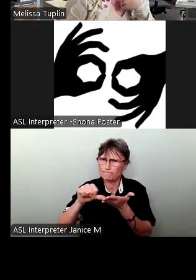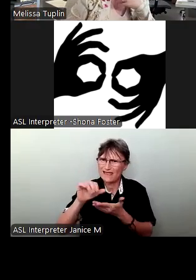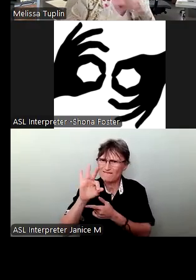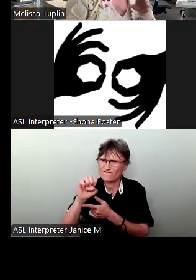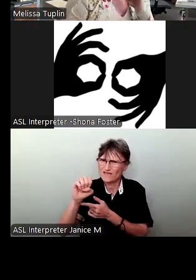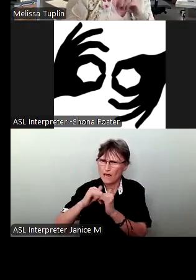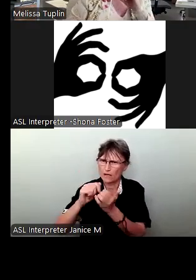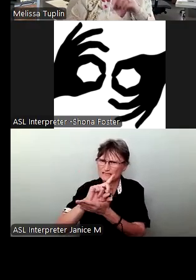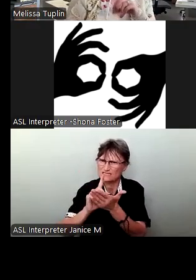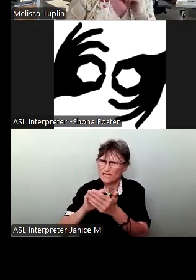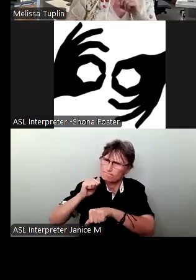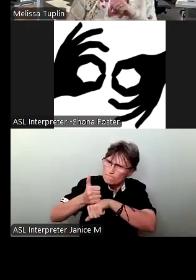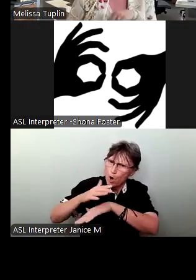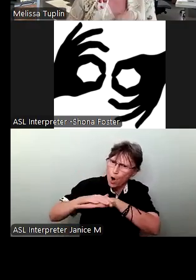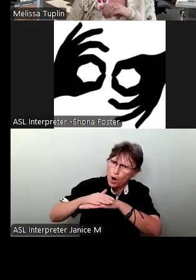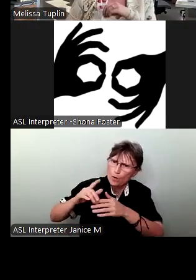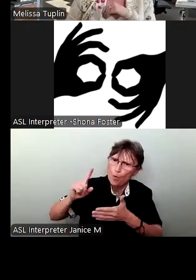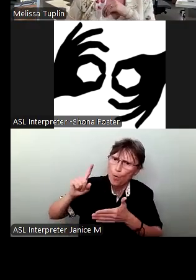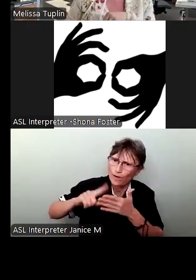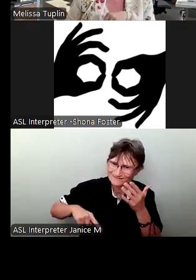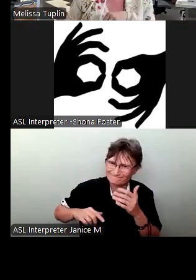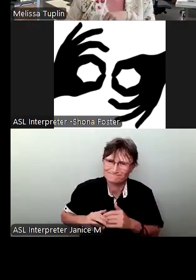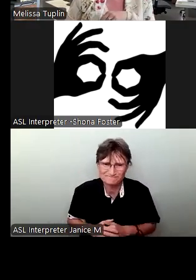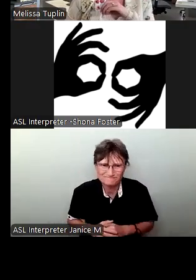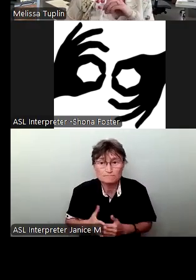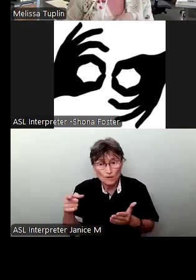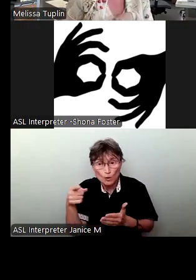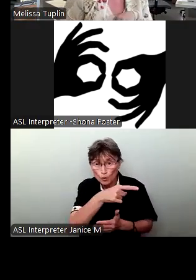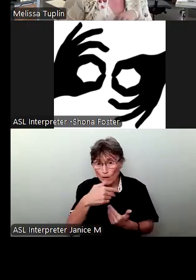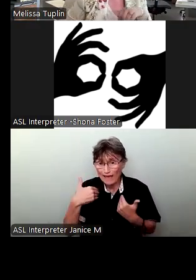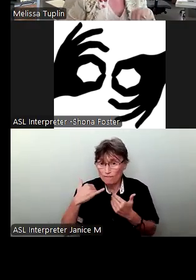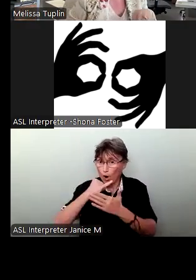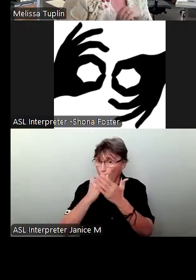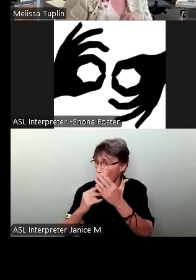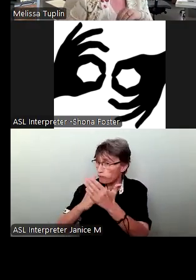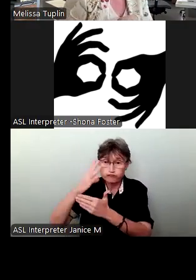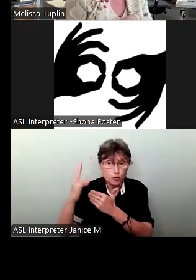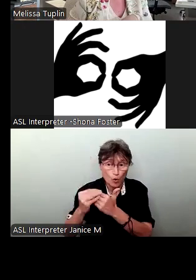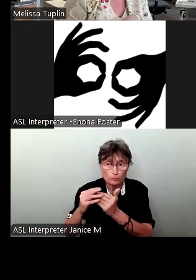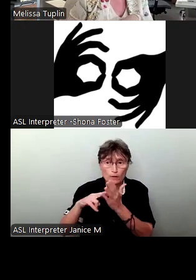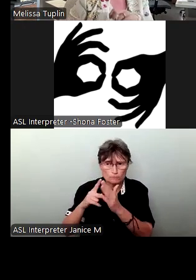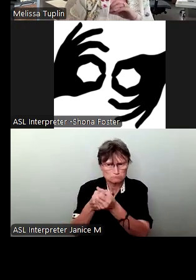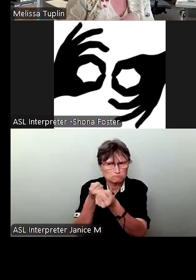and if your organization undertakes arts programming that necessitates artist fee payment,